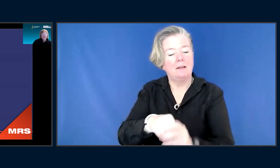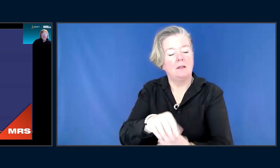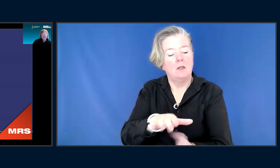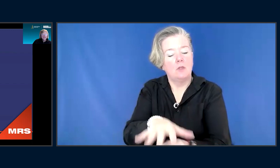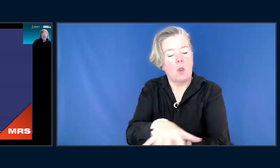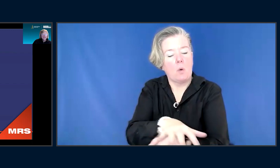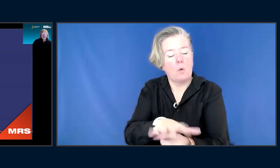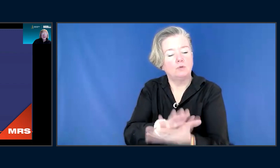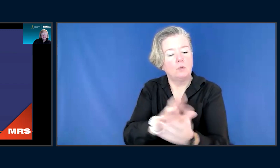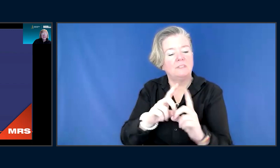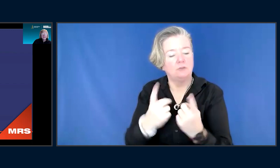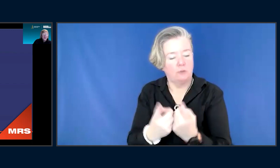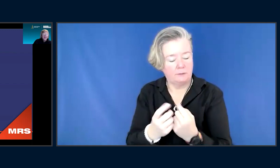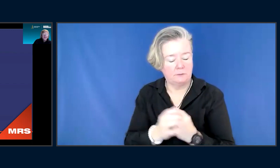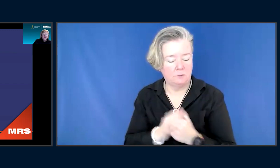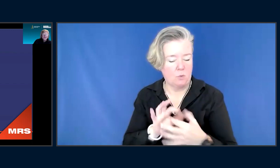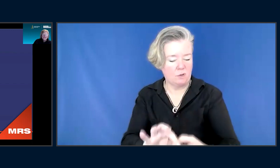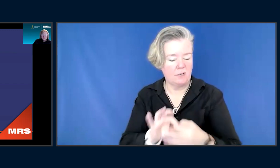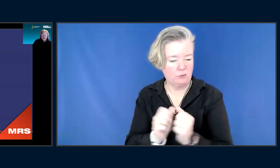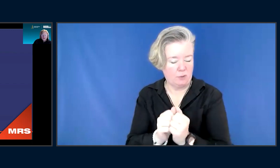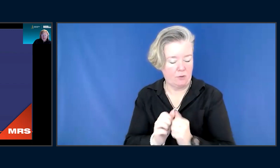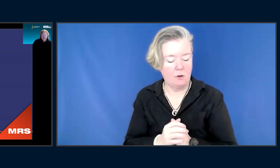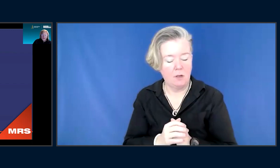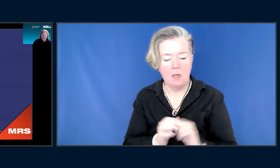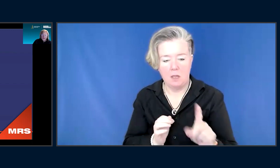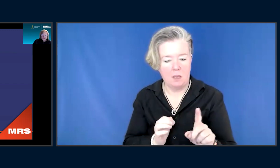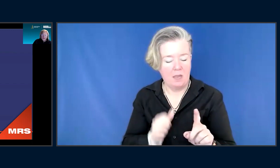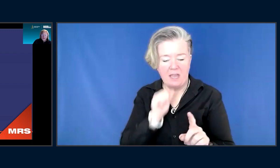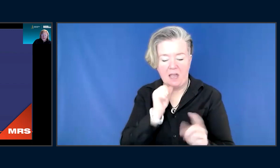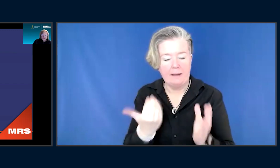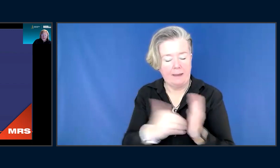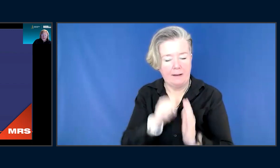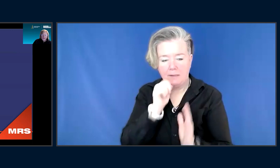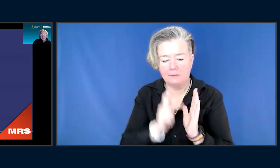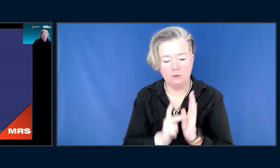within the local district. And it doesn't duplicate